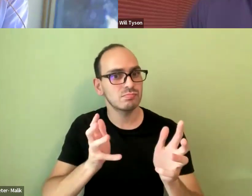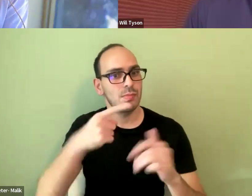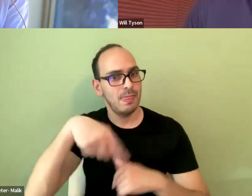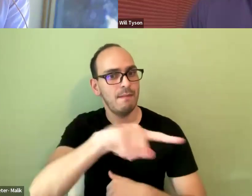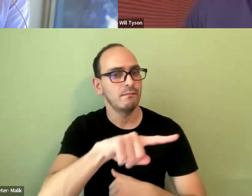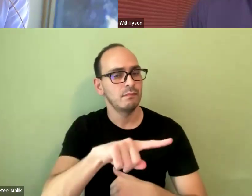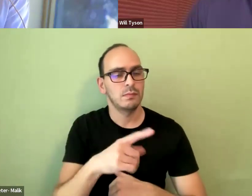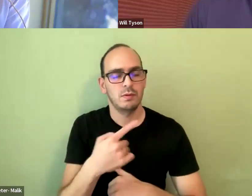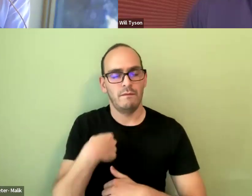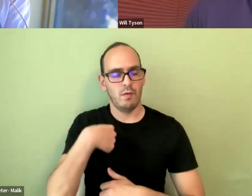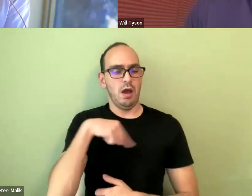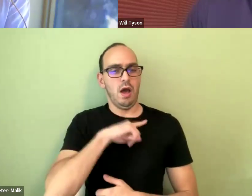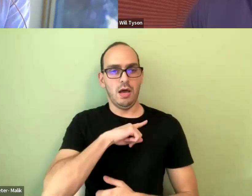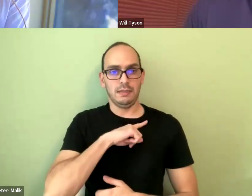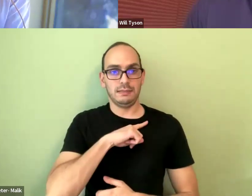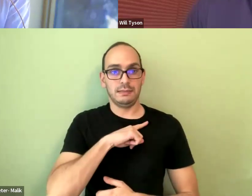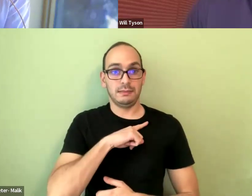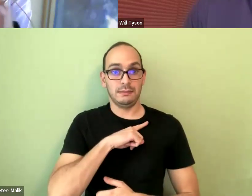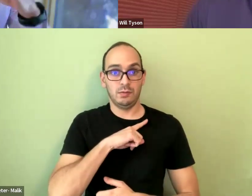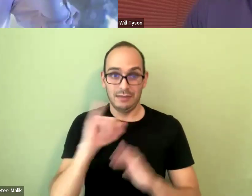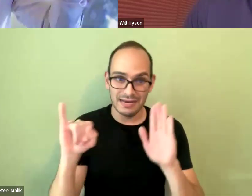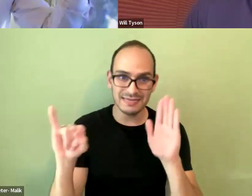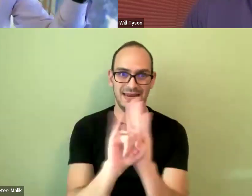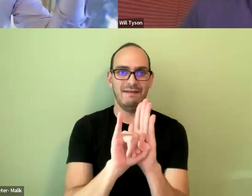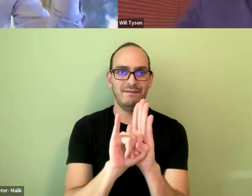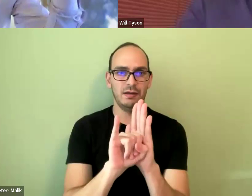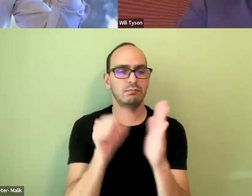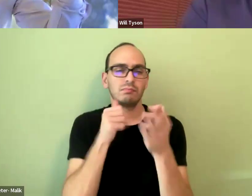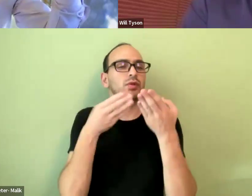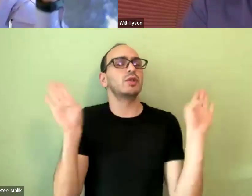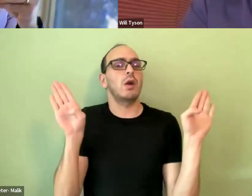I think for us it was really identifying not from a general perspective, but a very